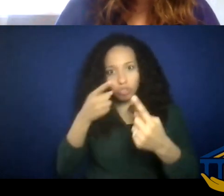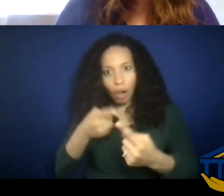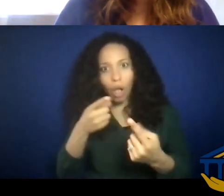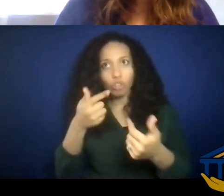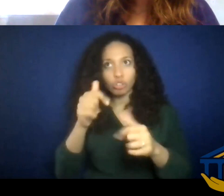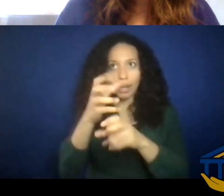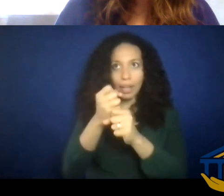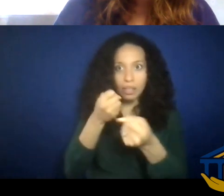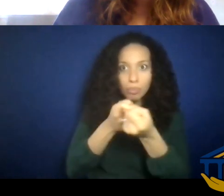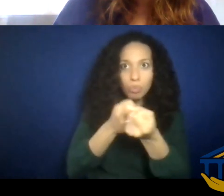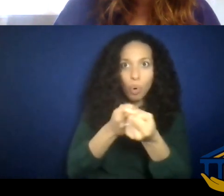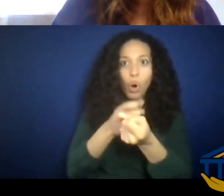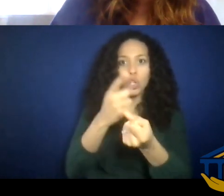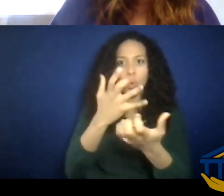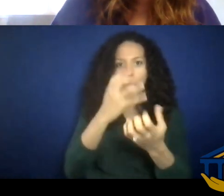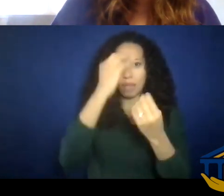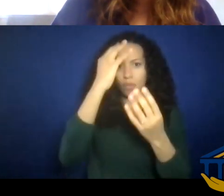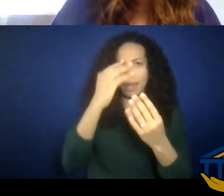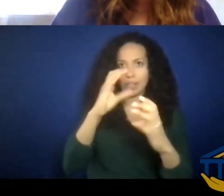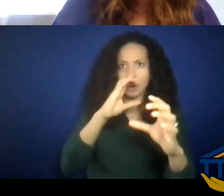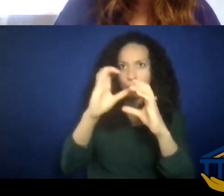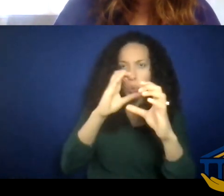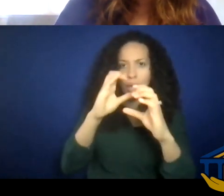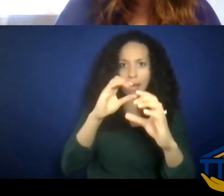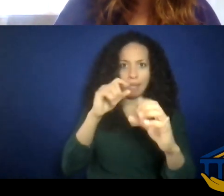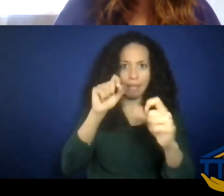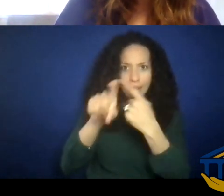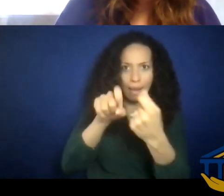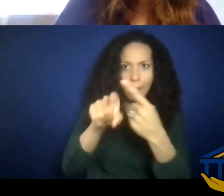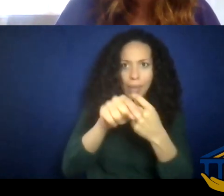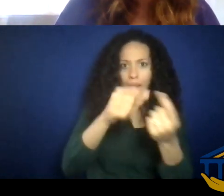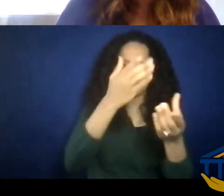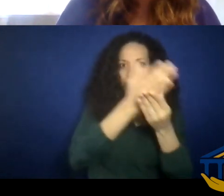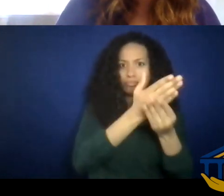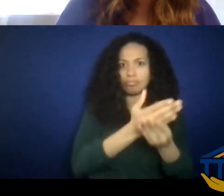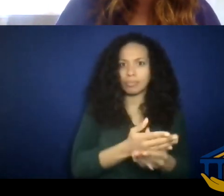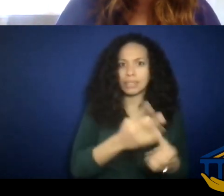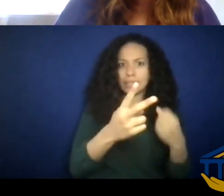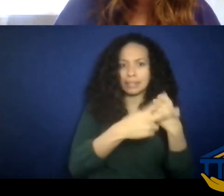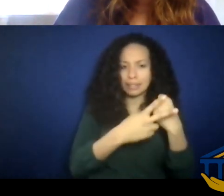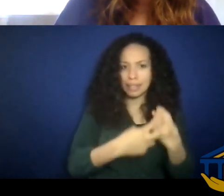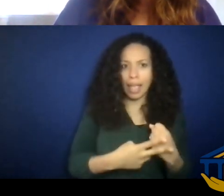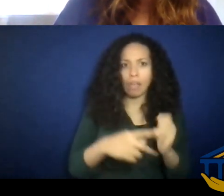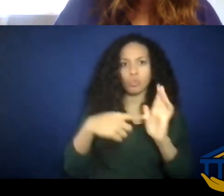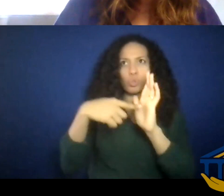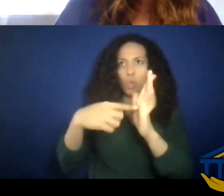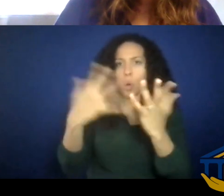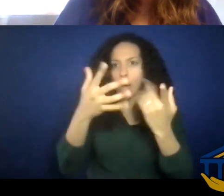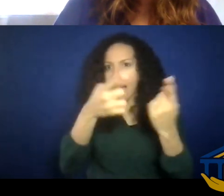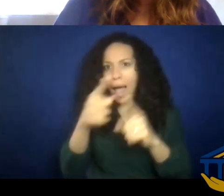as part of the record to show what occurred and how poorly things went or your concerns with that